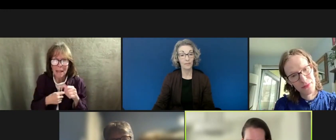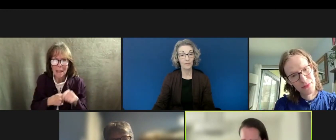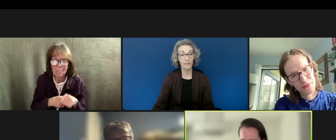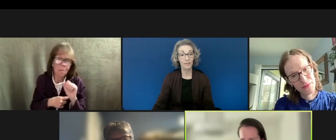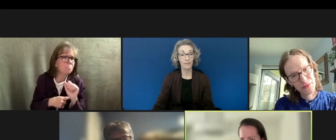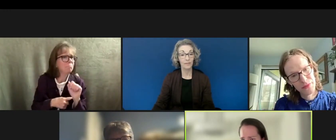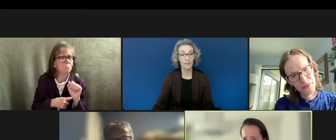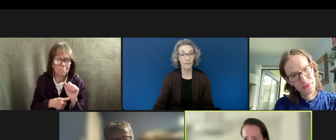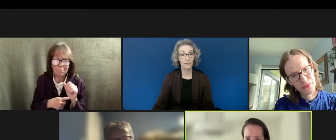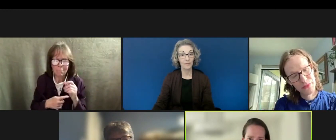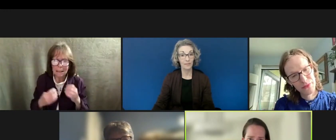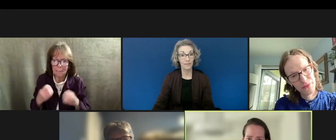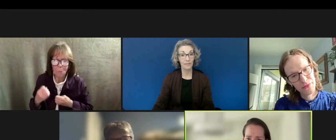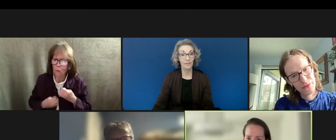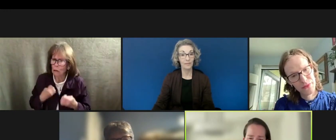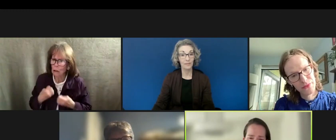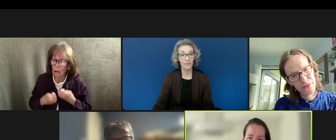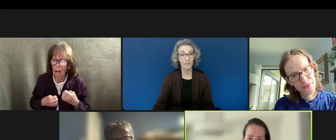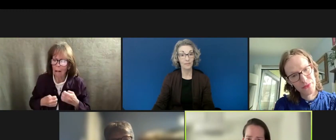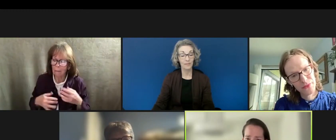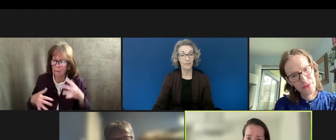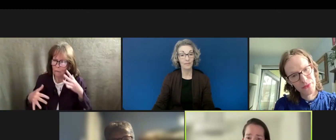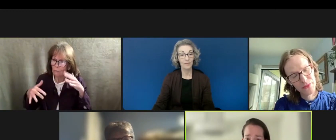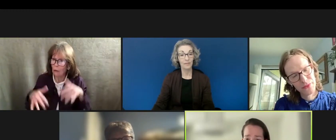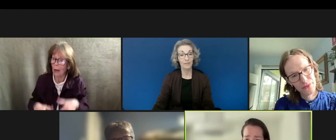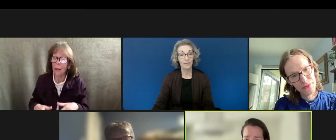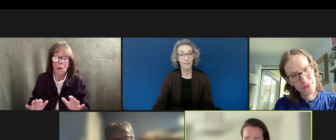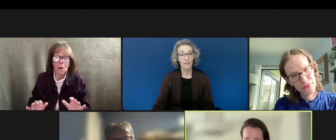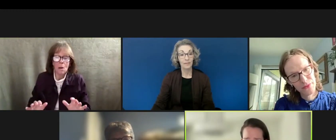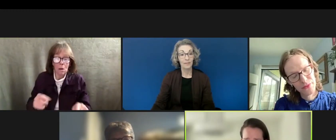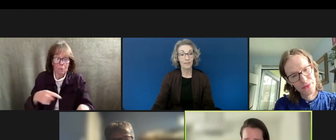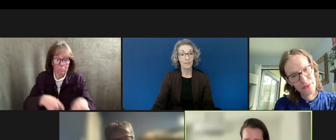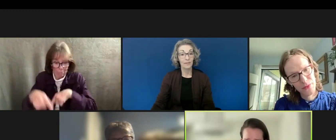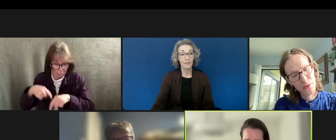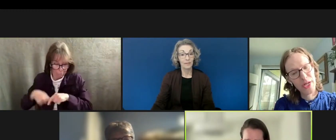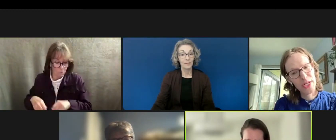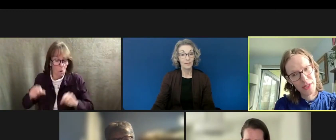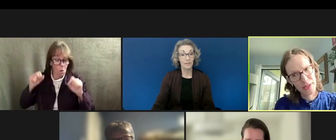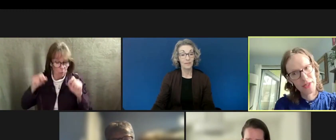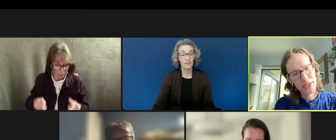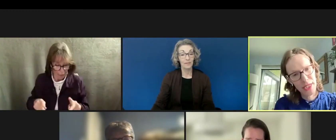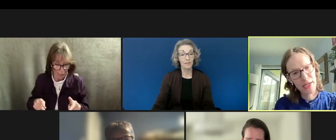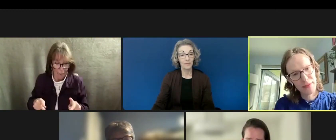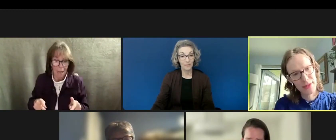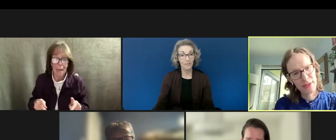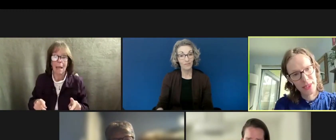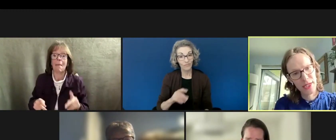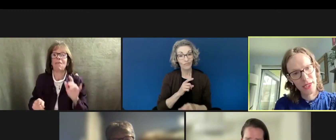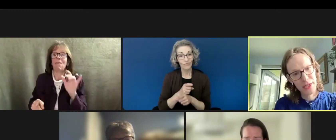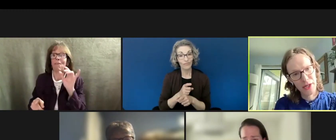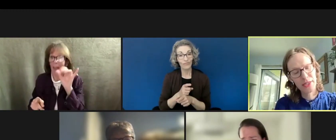okay, well now what are we gonna do for the project? Yeah.